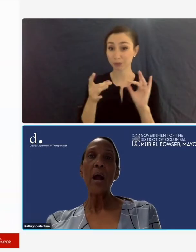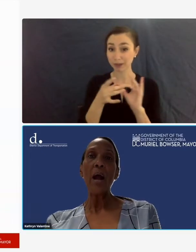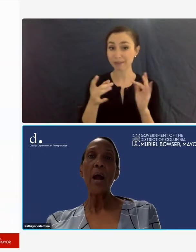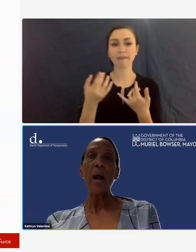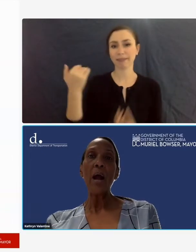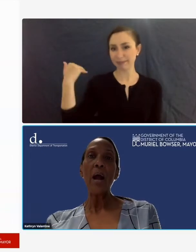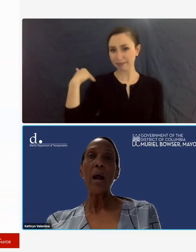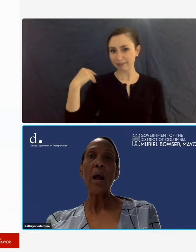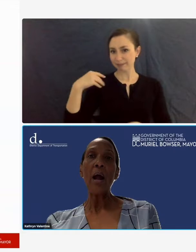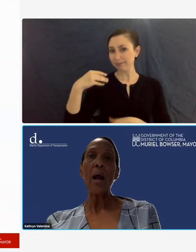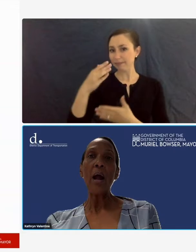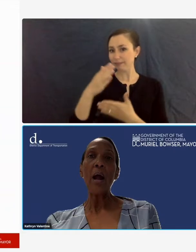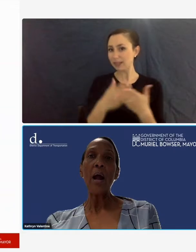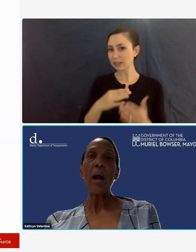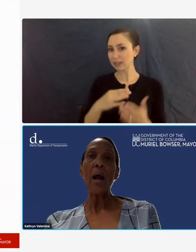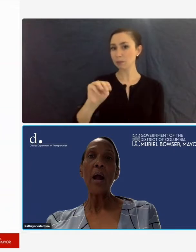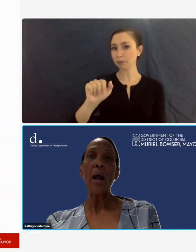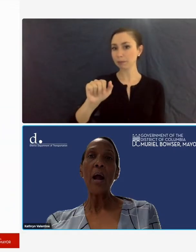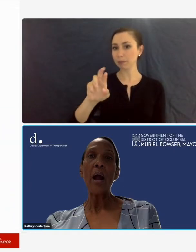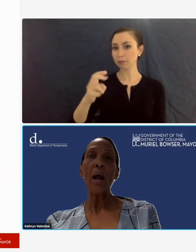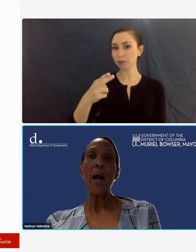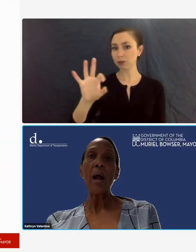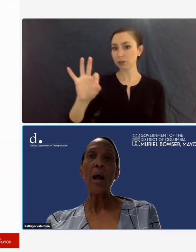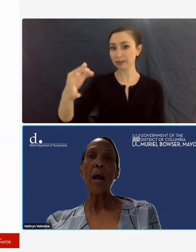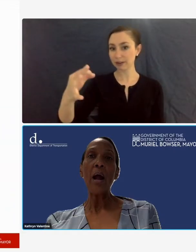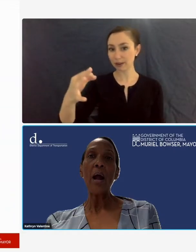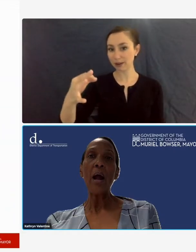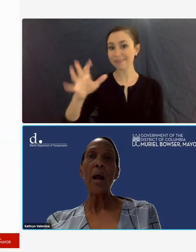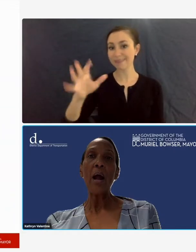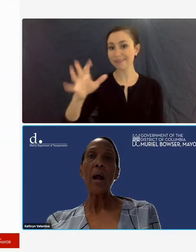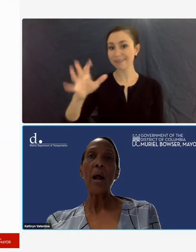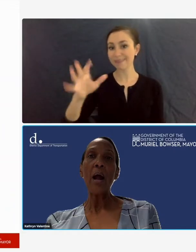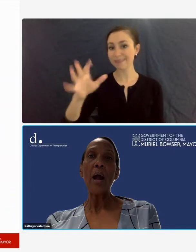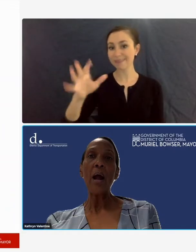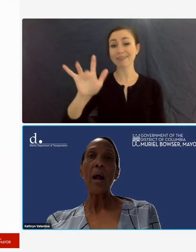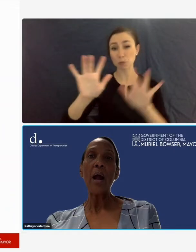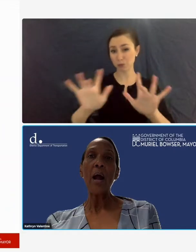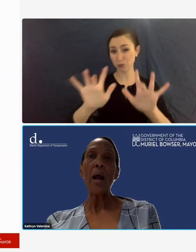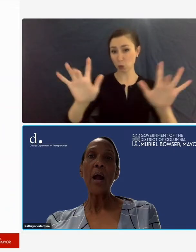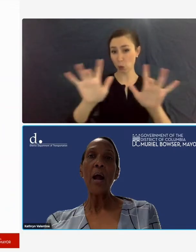march 9th the adequate accounting system was recorded and feel free to contact the equity